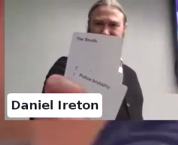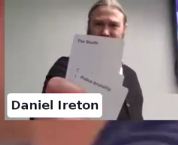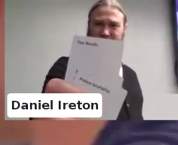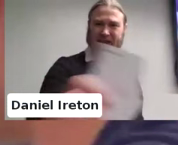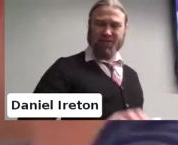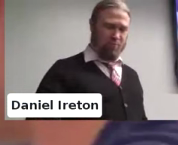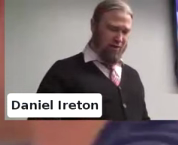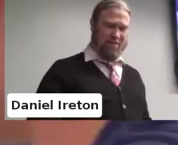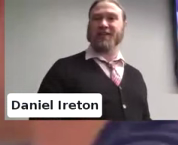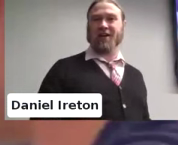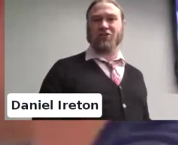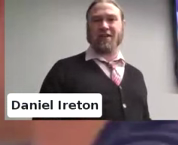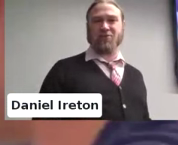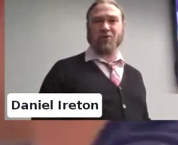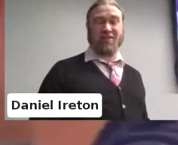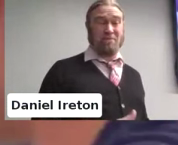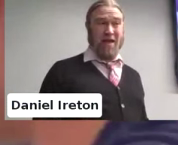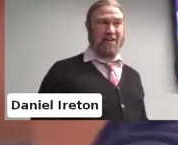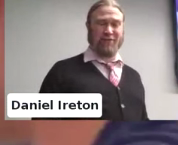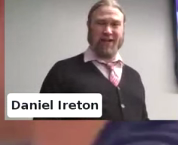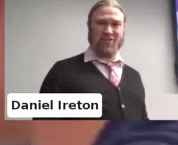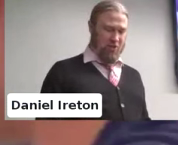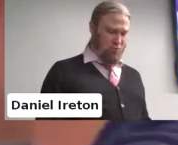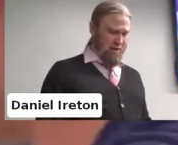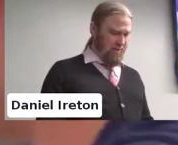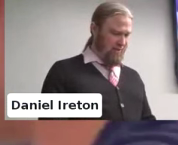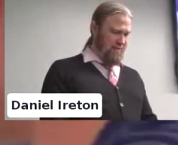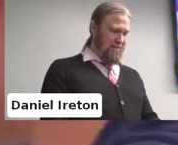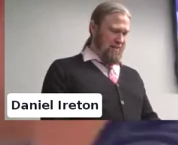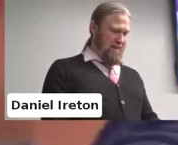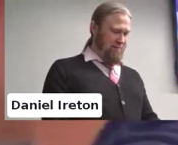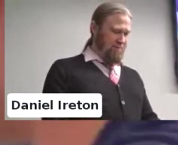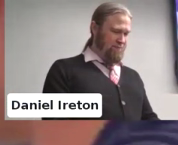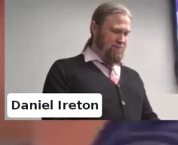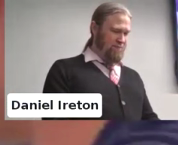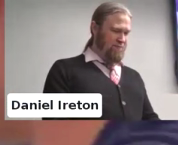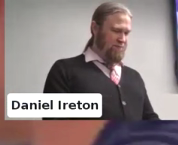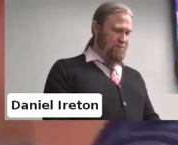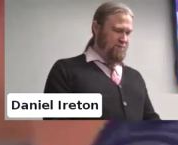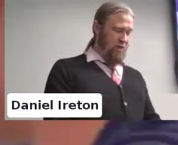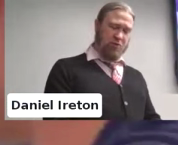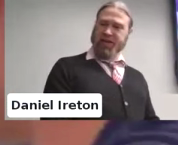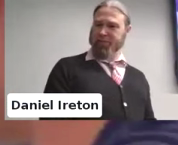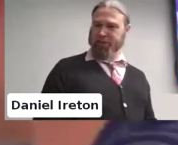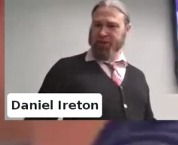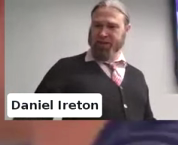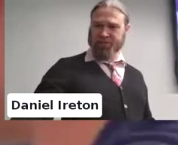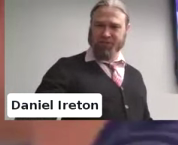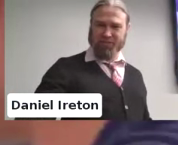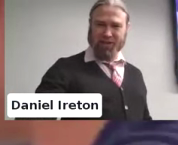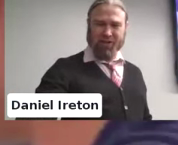Other big one people stopped by for was cards against humanity. Which is always nice because of the way the print and contrast works.